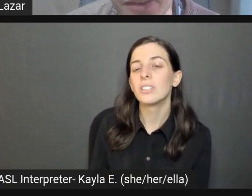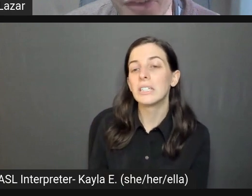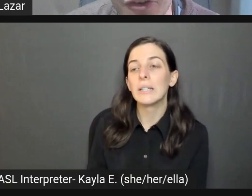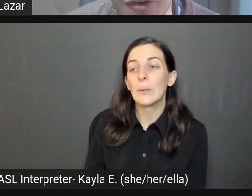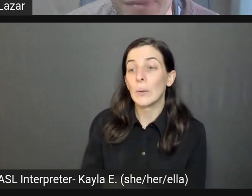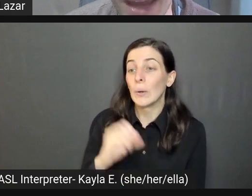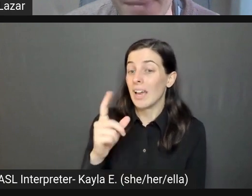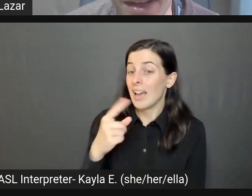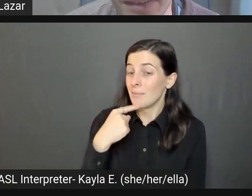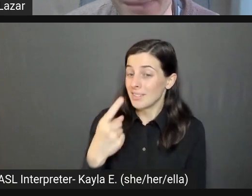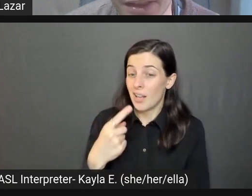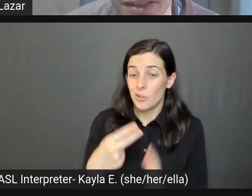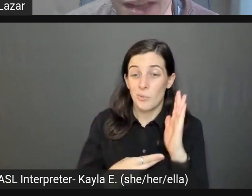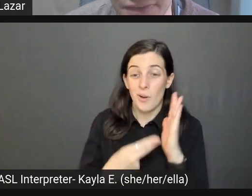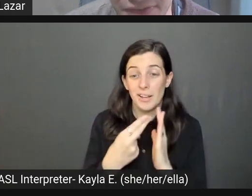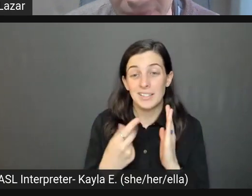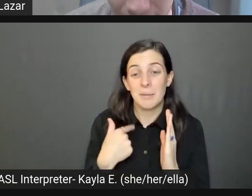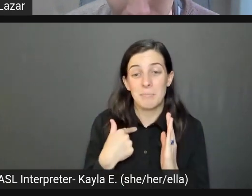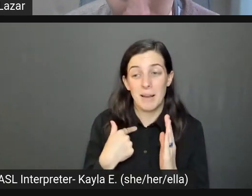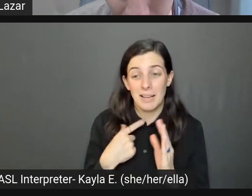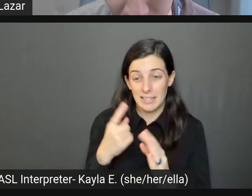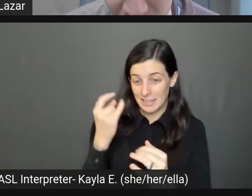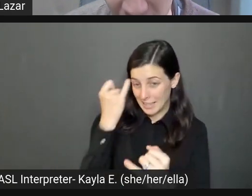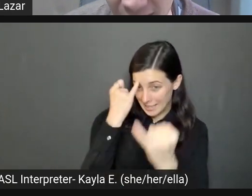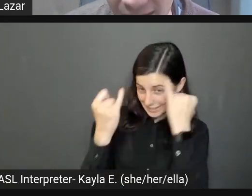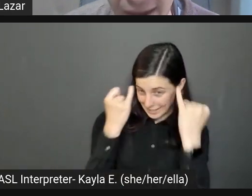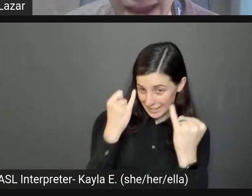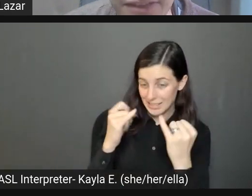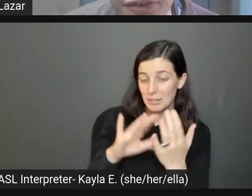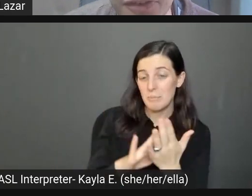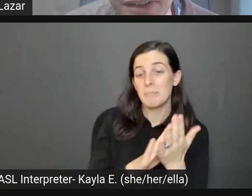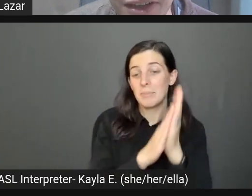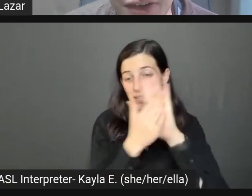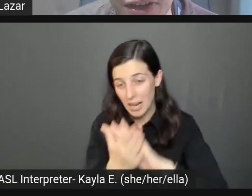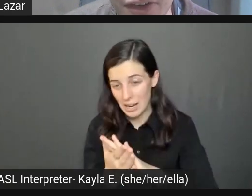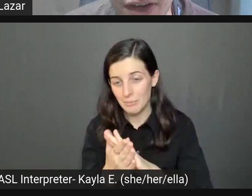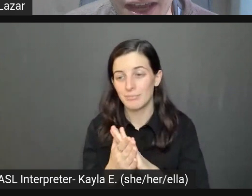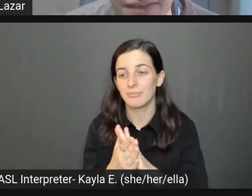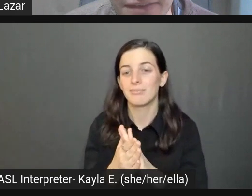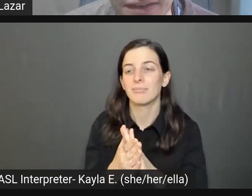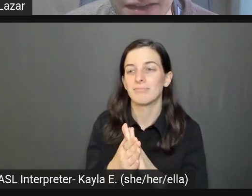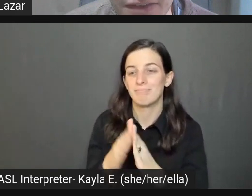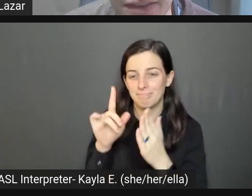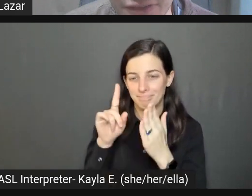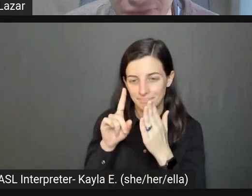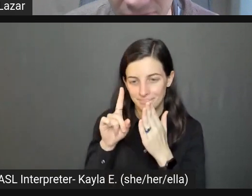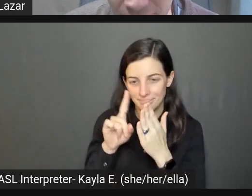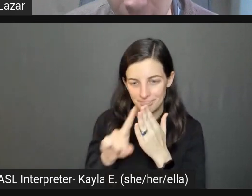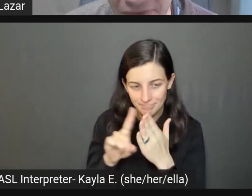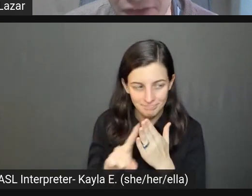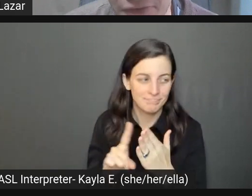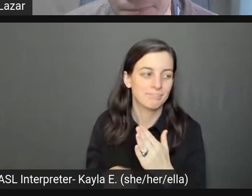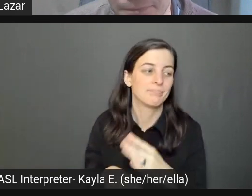to become an accessibility tester and to start a career as a consultant. Why not?